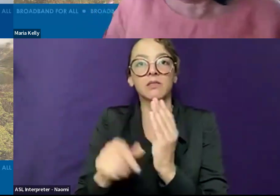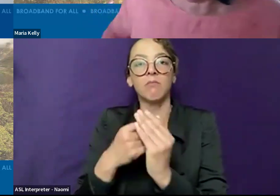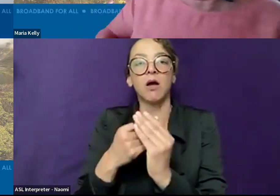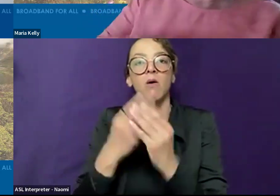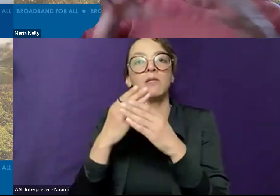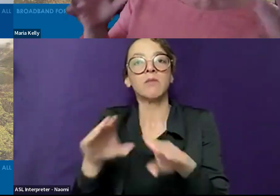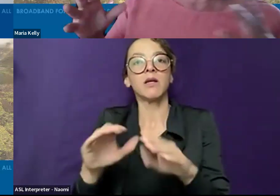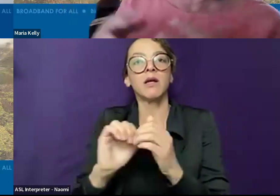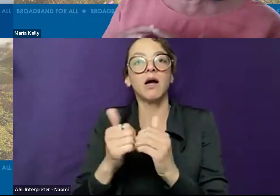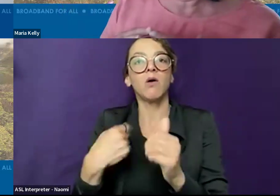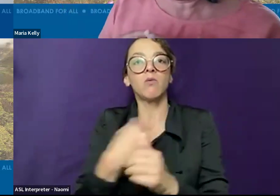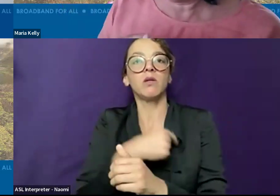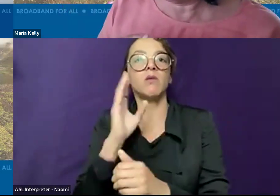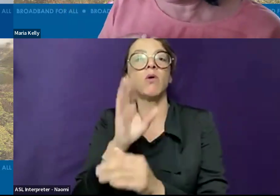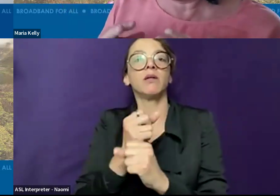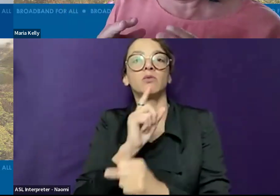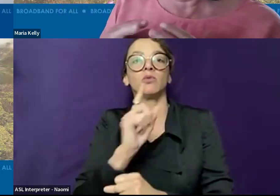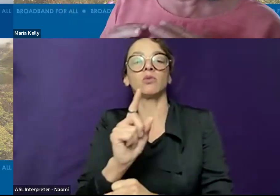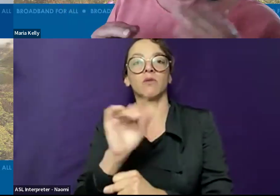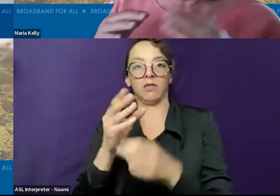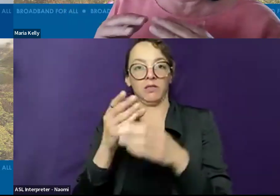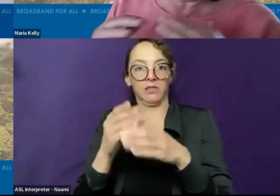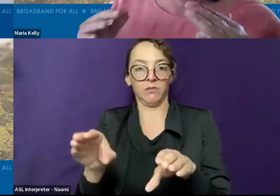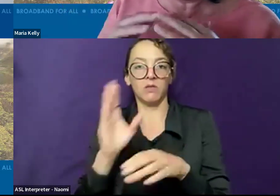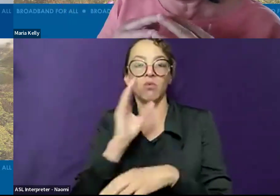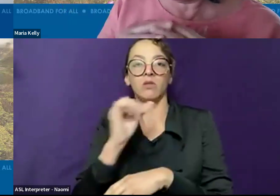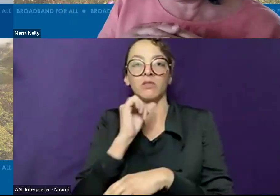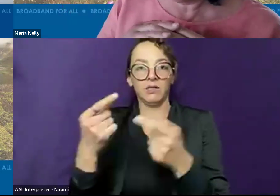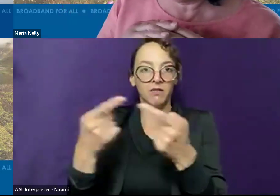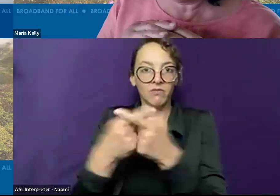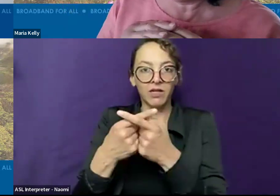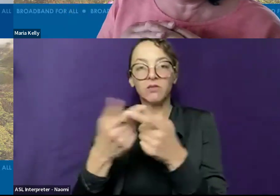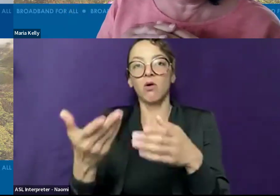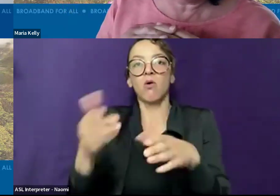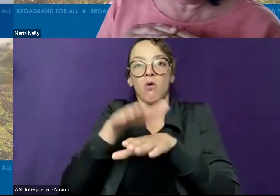how will we ensure that the split will not conflict or overlap with services or proposed